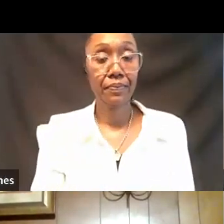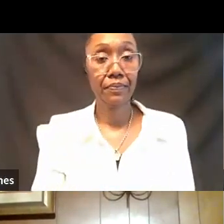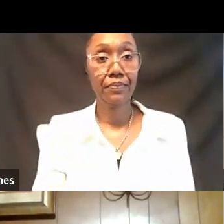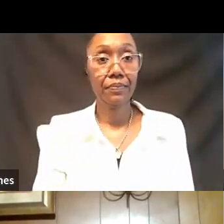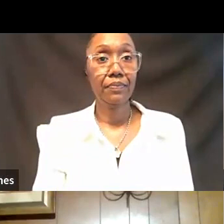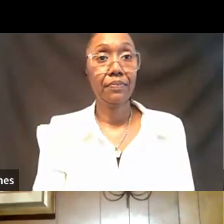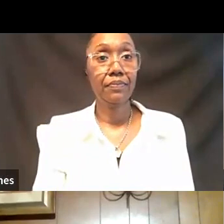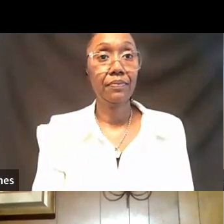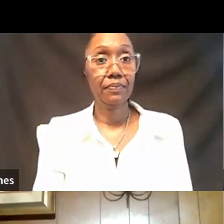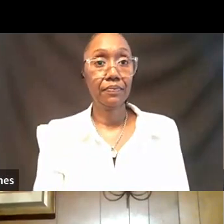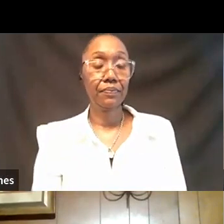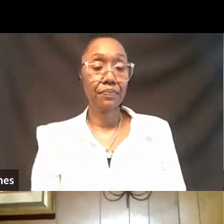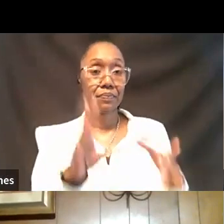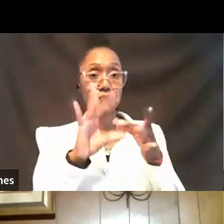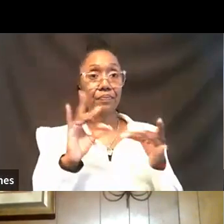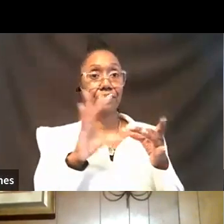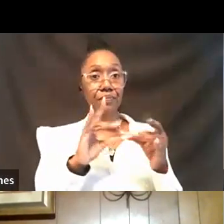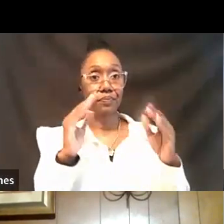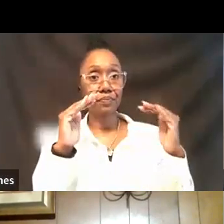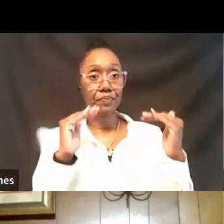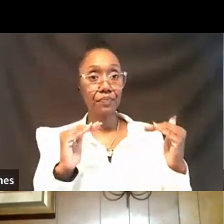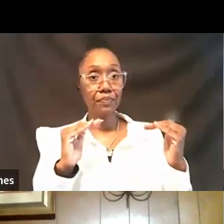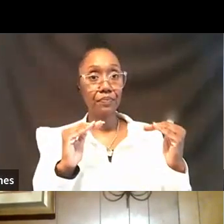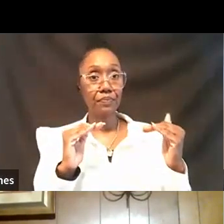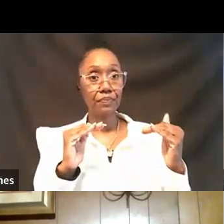And next we have a comment from. How would it see? I hope I said that correctly. Just, you know, they suggested that you talk to your professors.